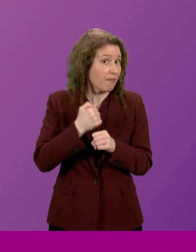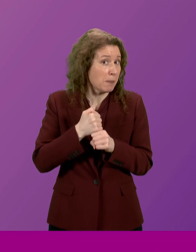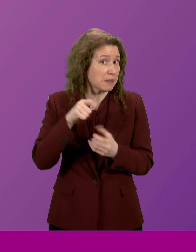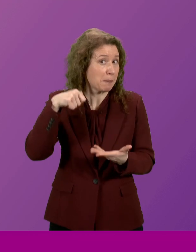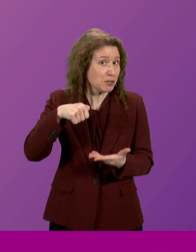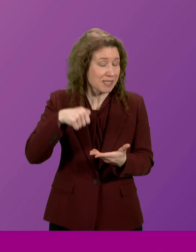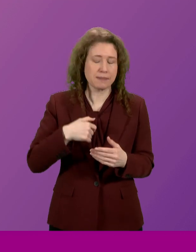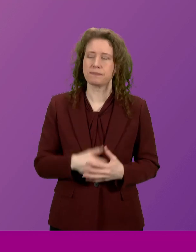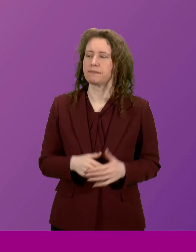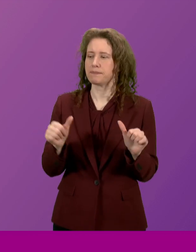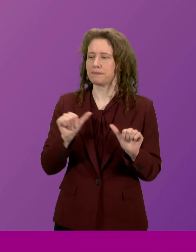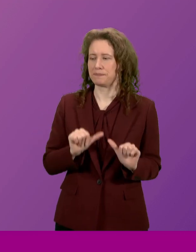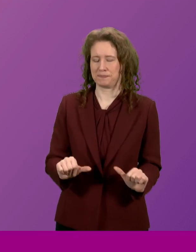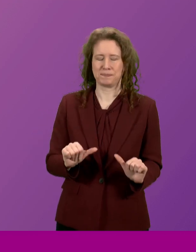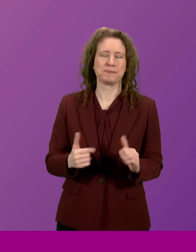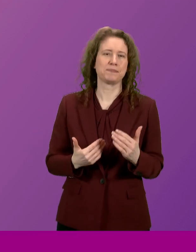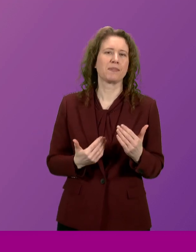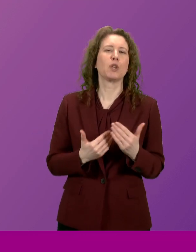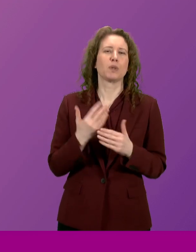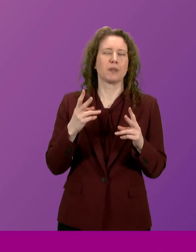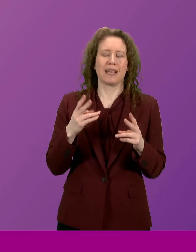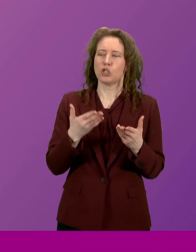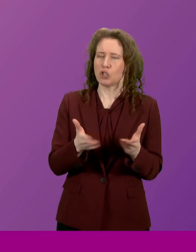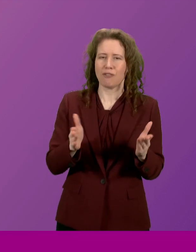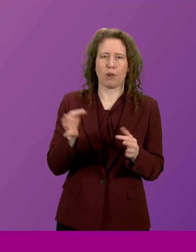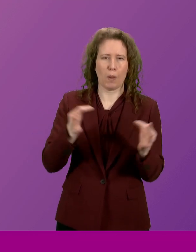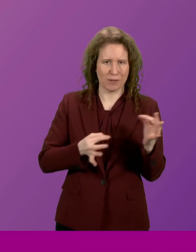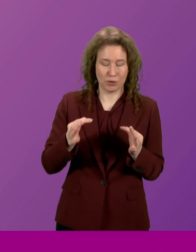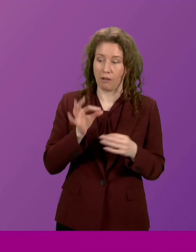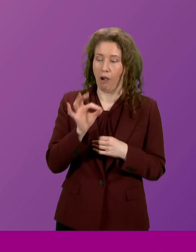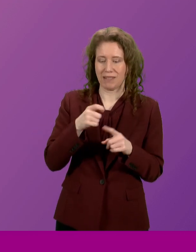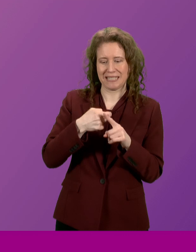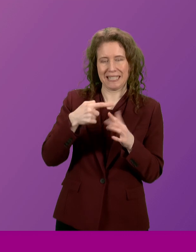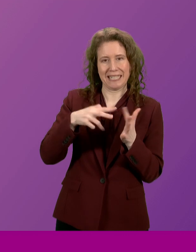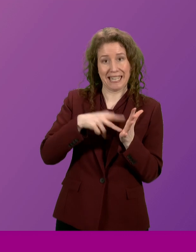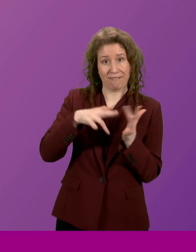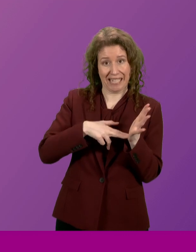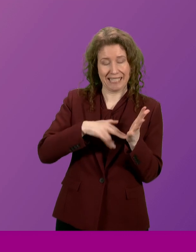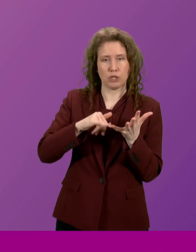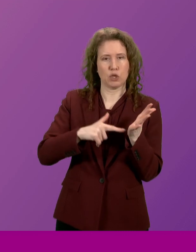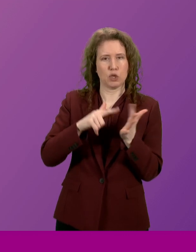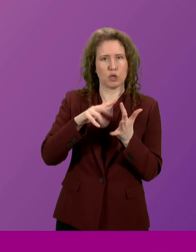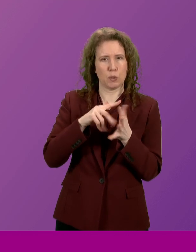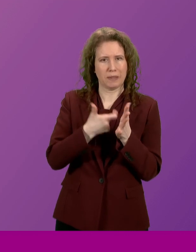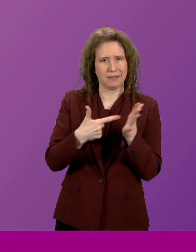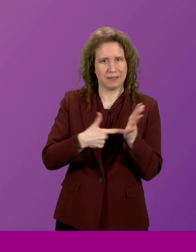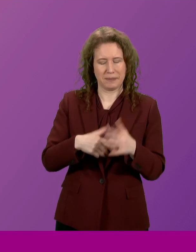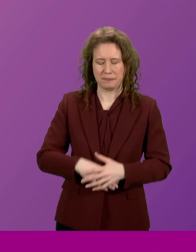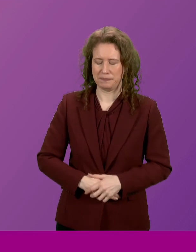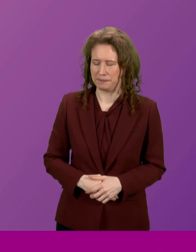We will move to general and constituency supplementary questions.